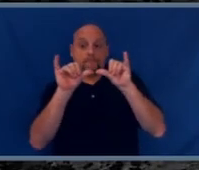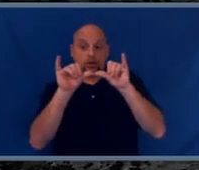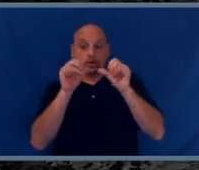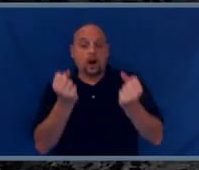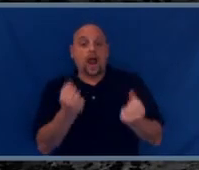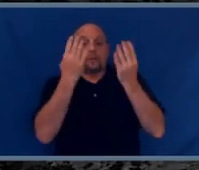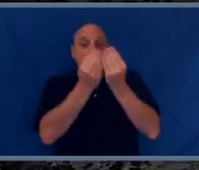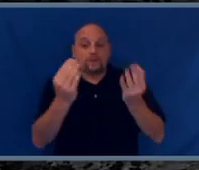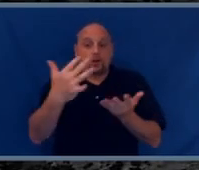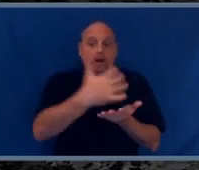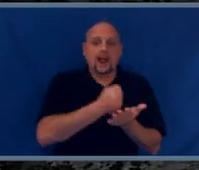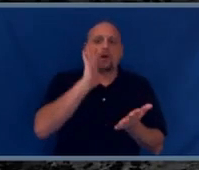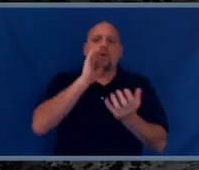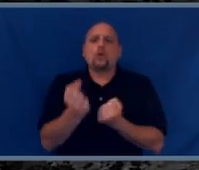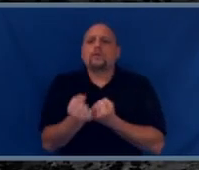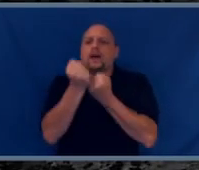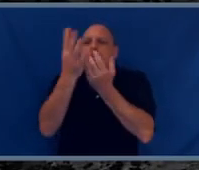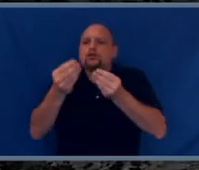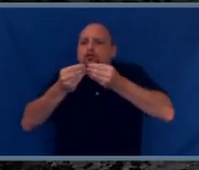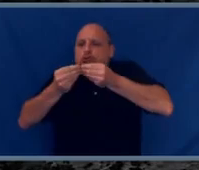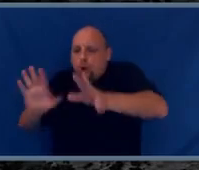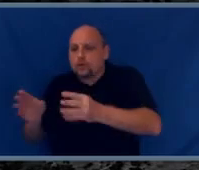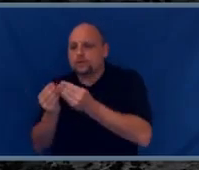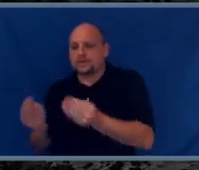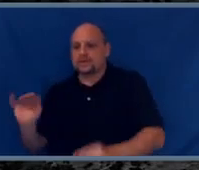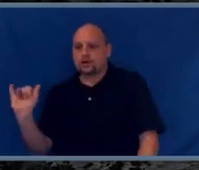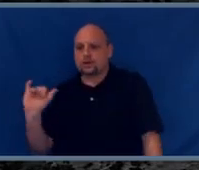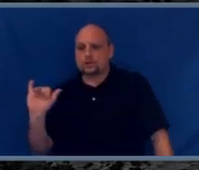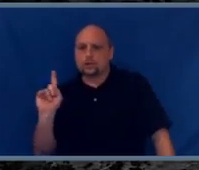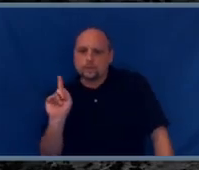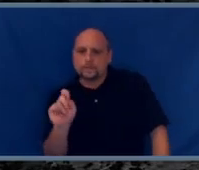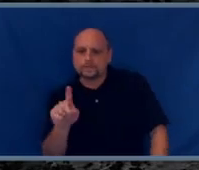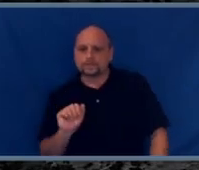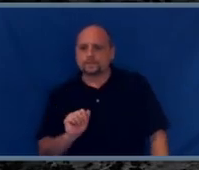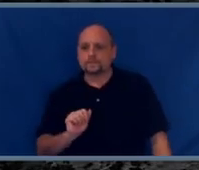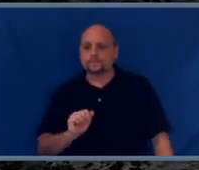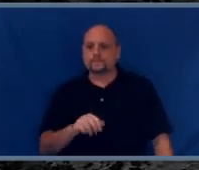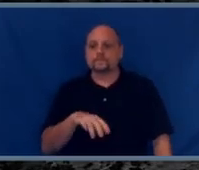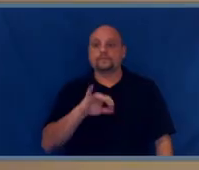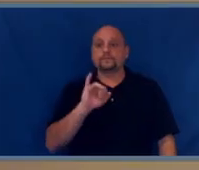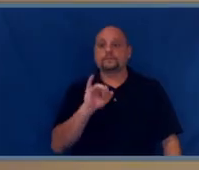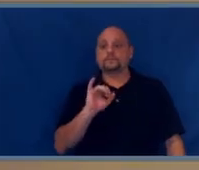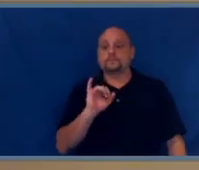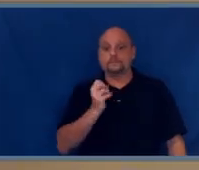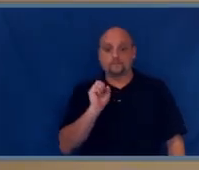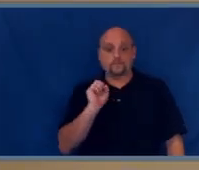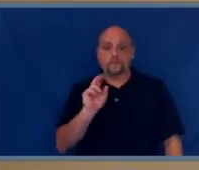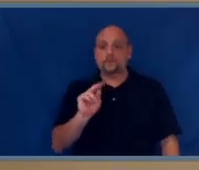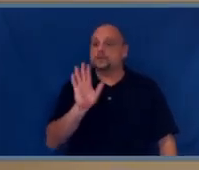MATERIAL COLLECTED.